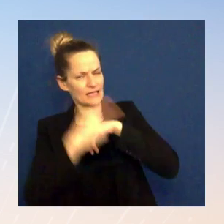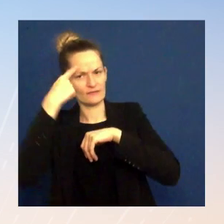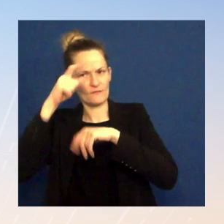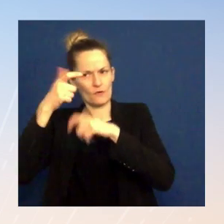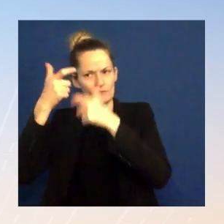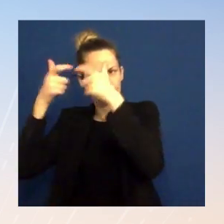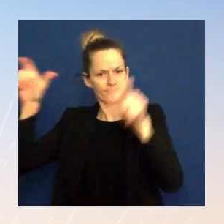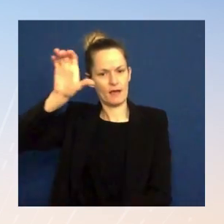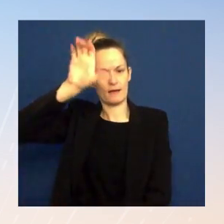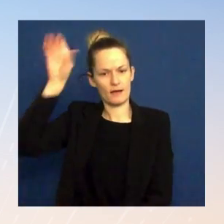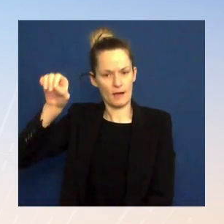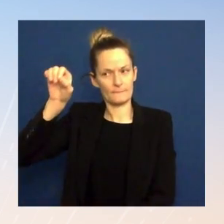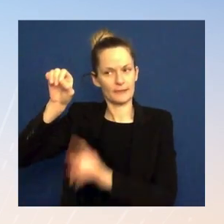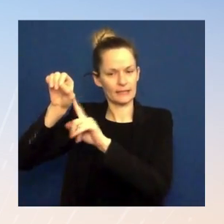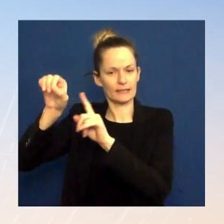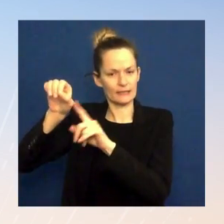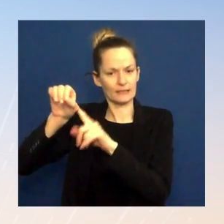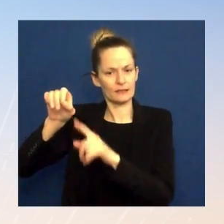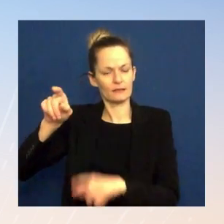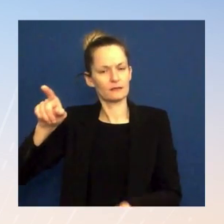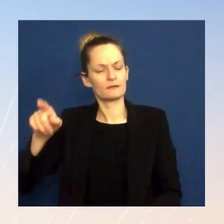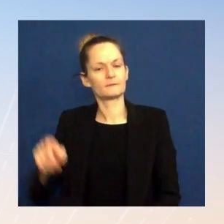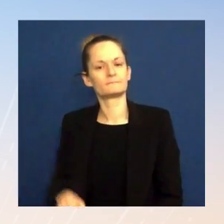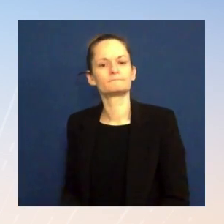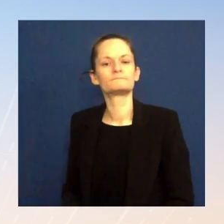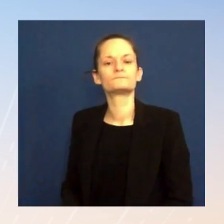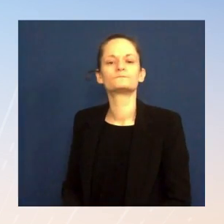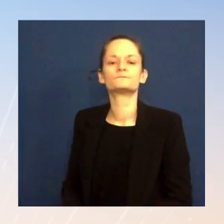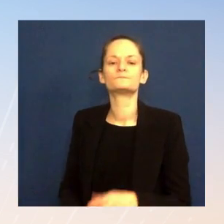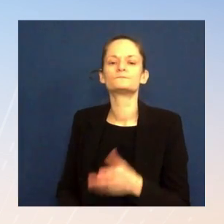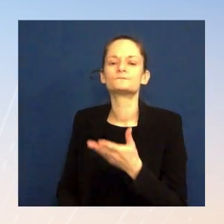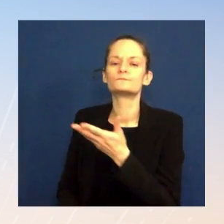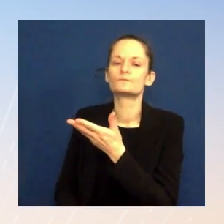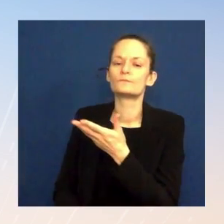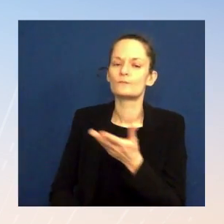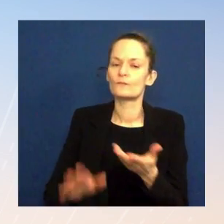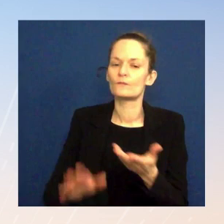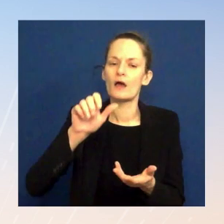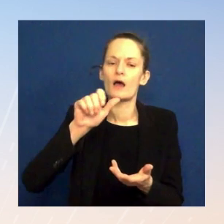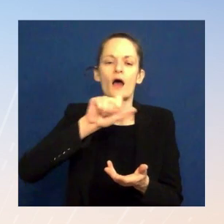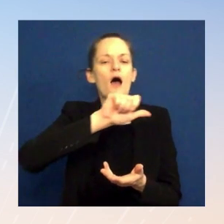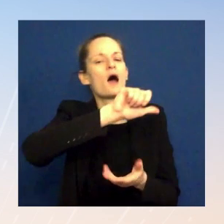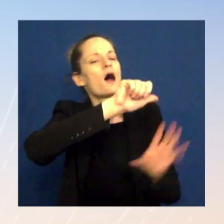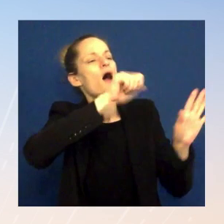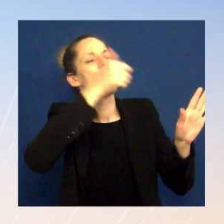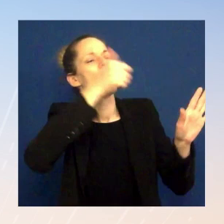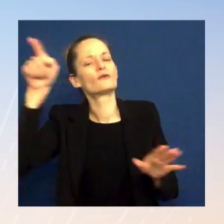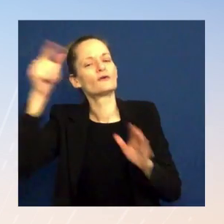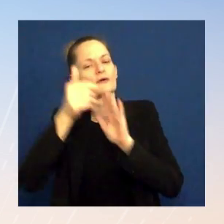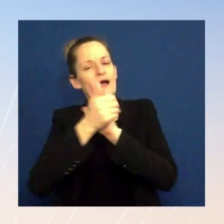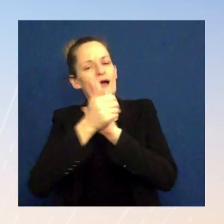Ms. Psaki: Well, I would note that there have been, also, outside experts who have provided analysis that says that we are --